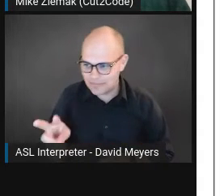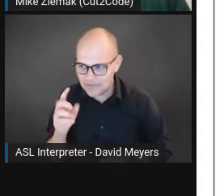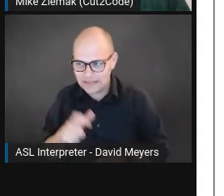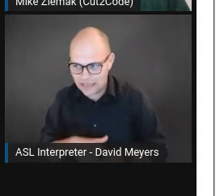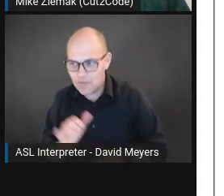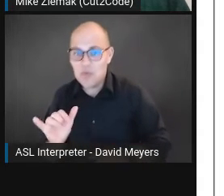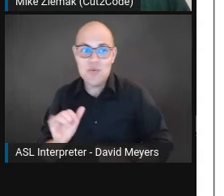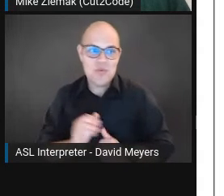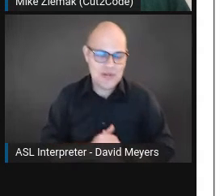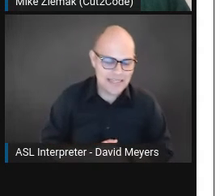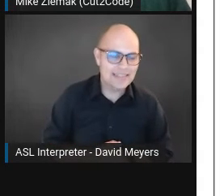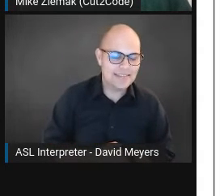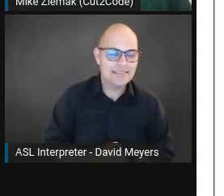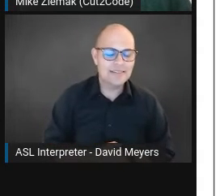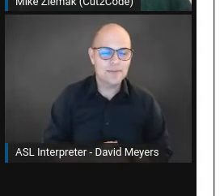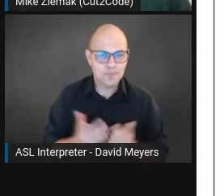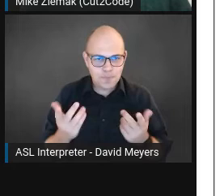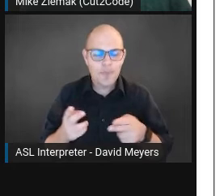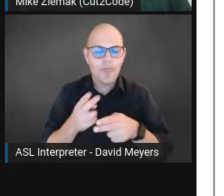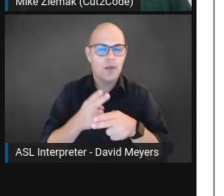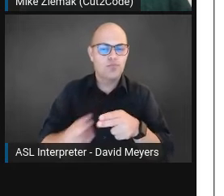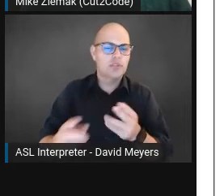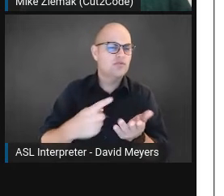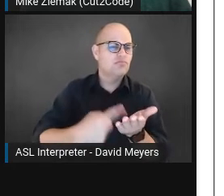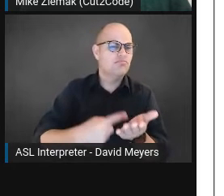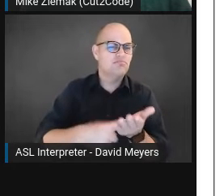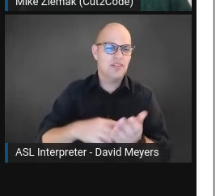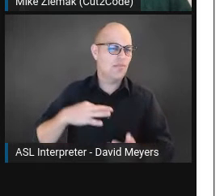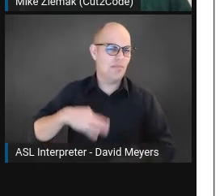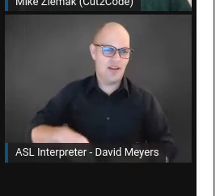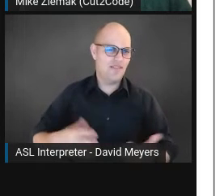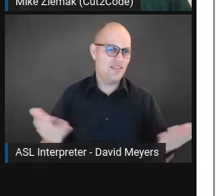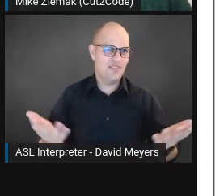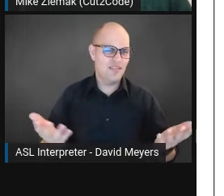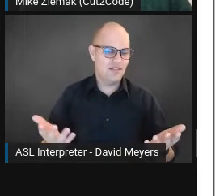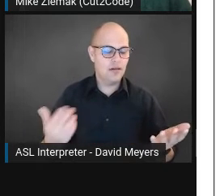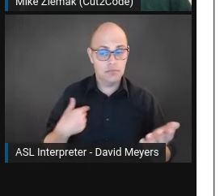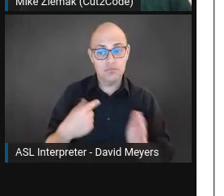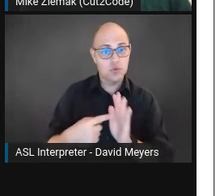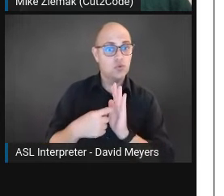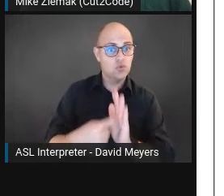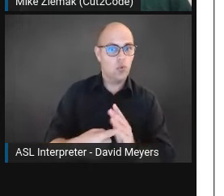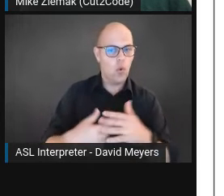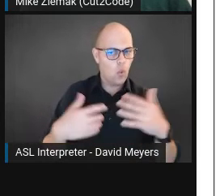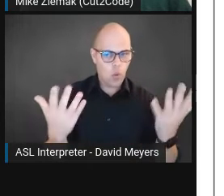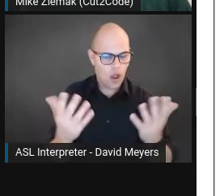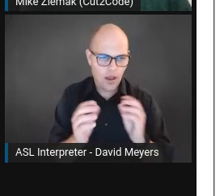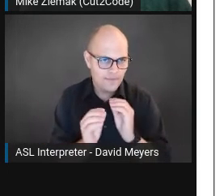Let's just quickly discuss the benefits of things. They clearly show you what needs to be fixed, at least some,